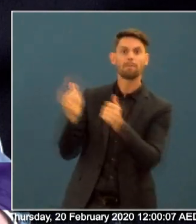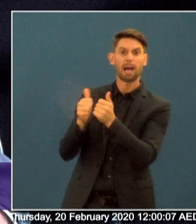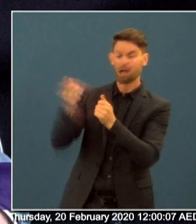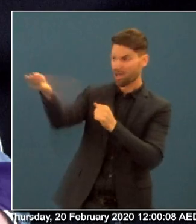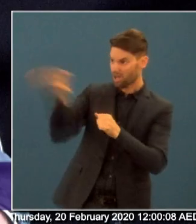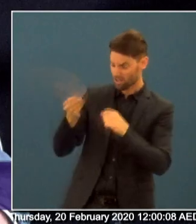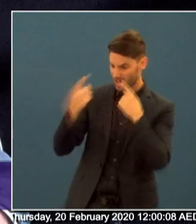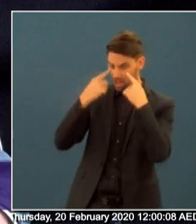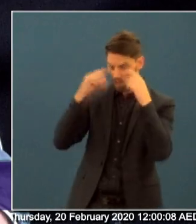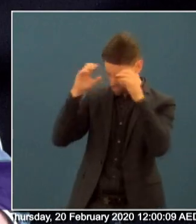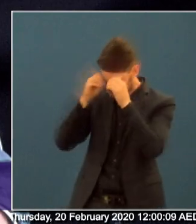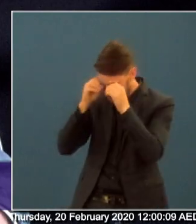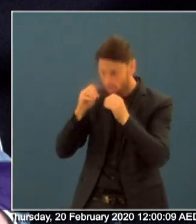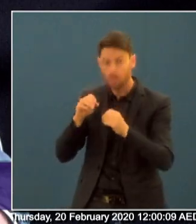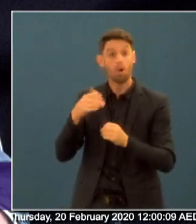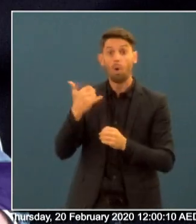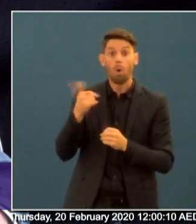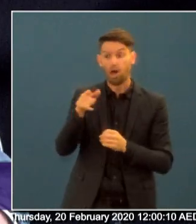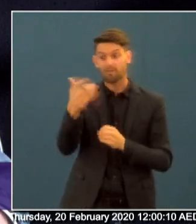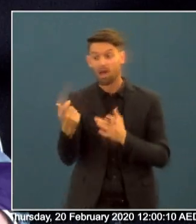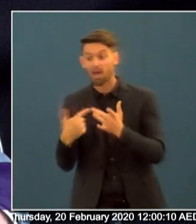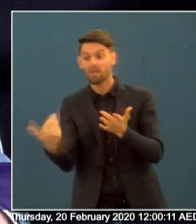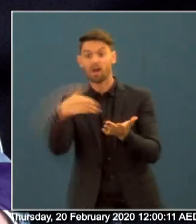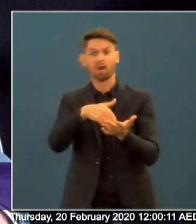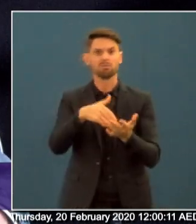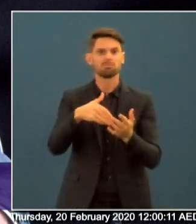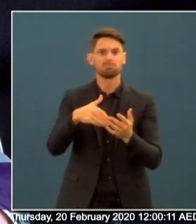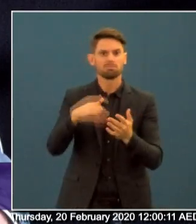you may not communicate pain in the same way or with the same gravity